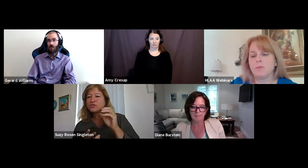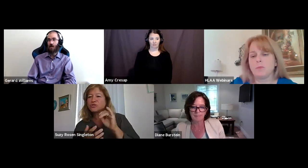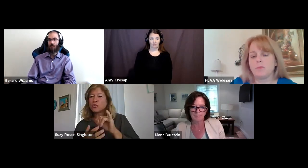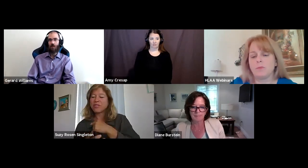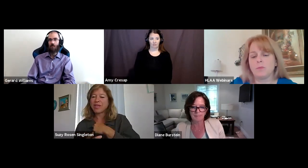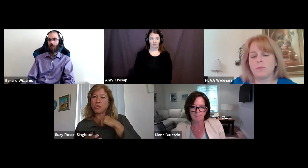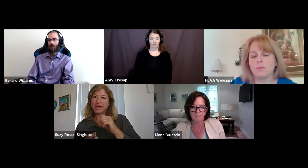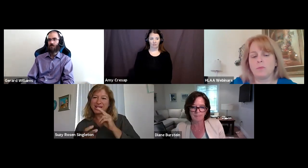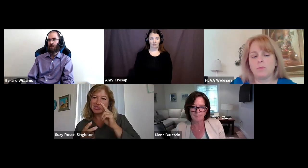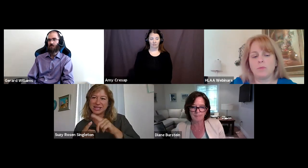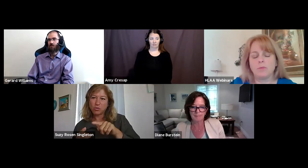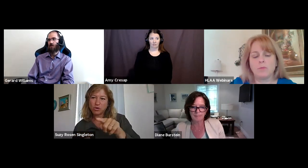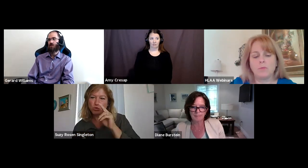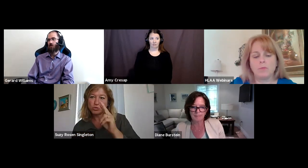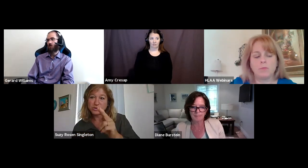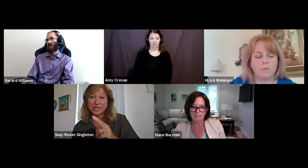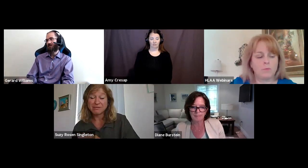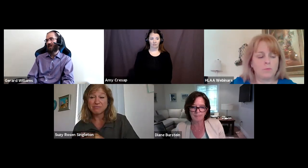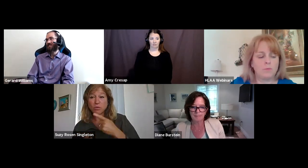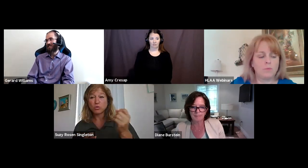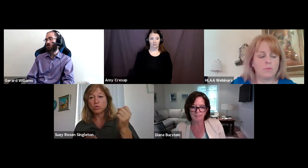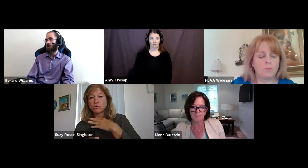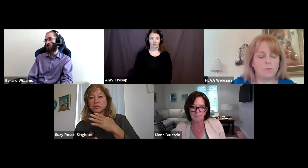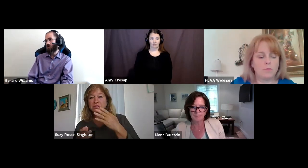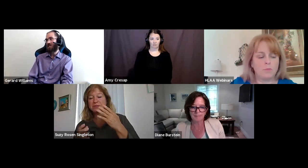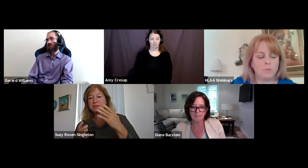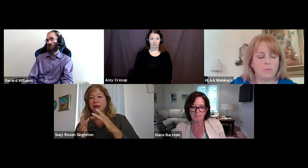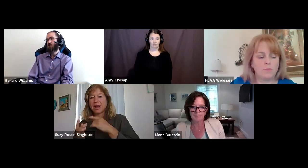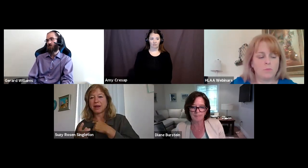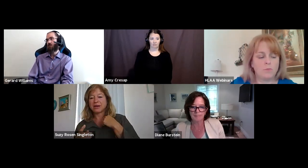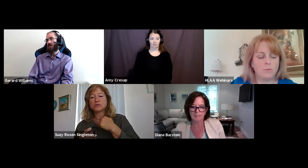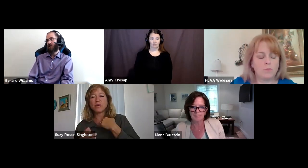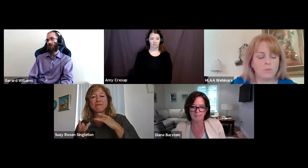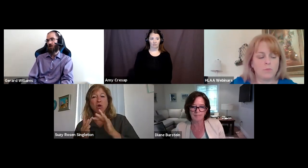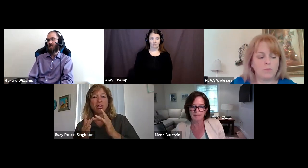would be sufficient so that we can then see what you do see if you do submit a complaint